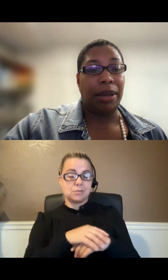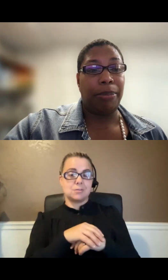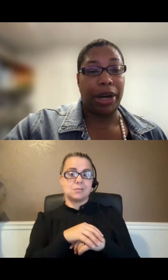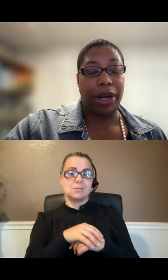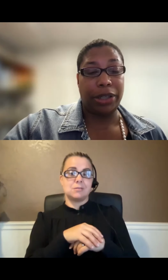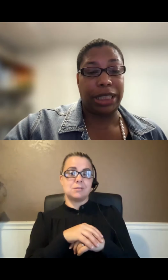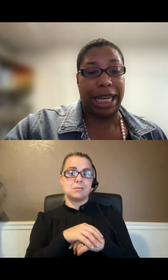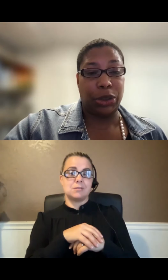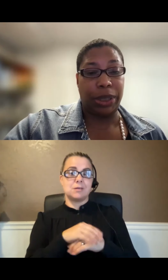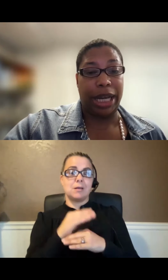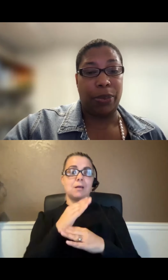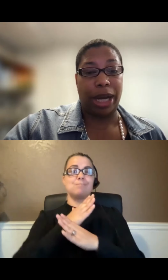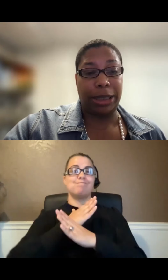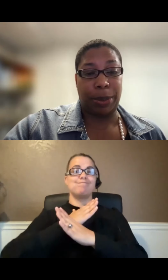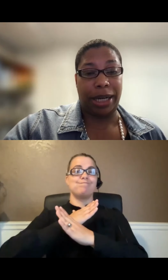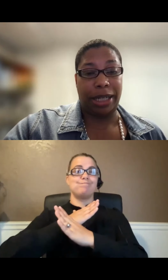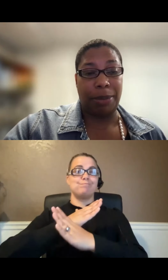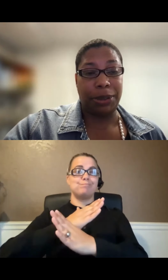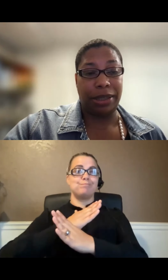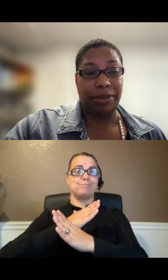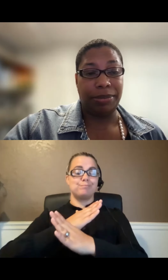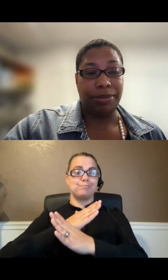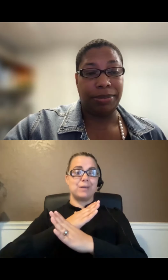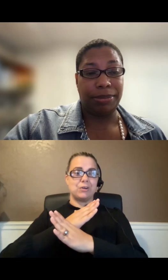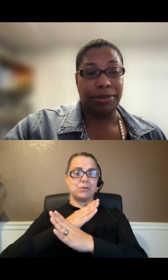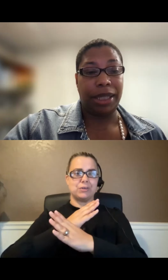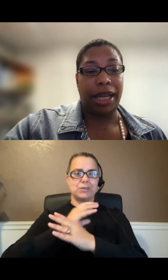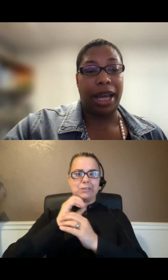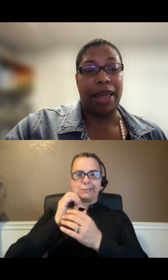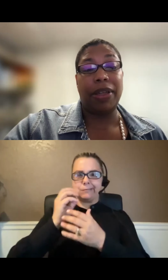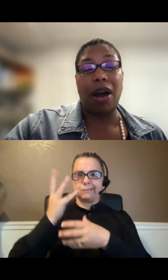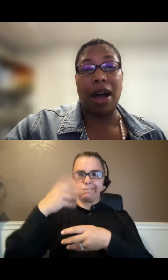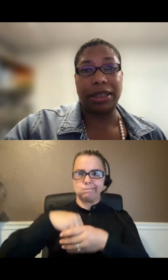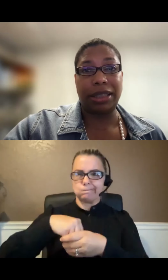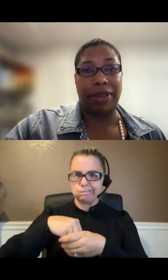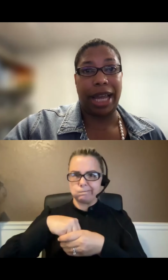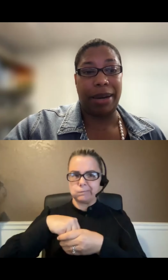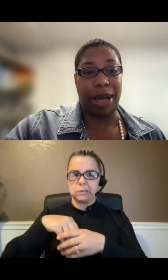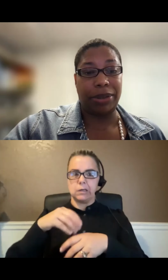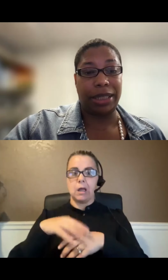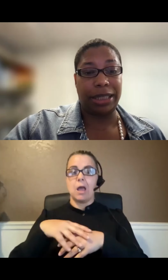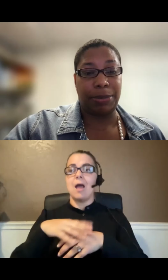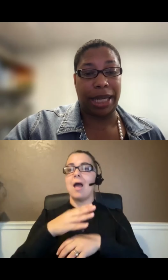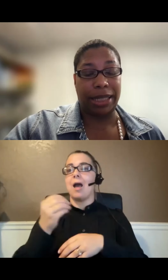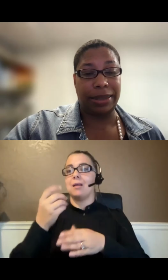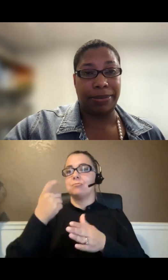barriers to entry and widespread adoption, and the cost of the head-mounted displays.